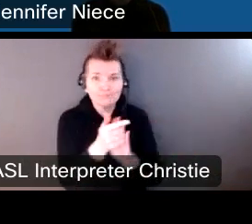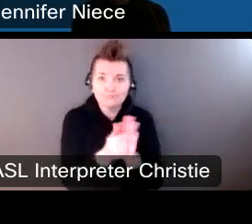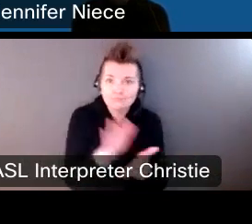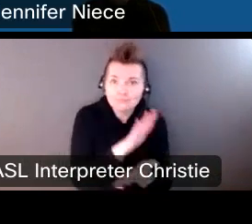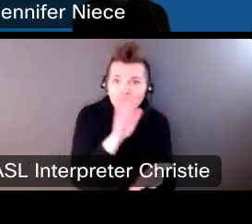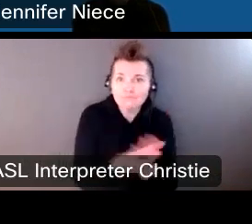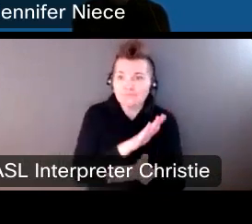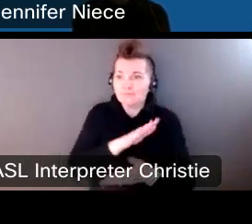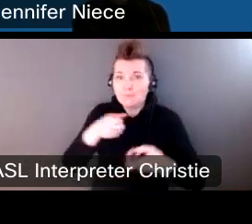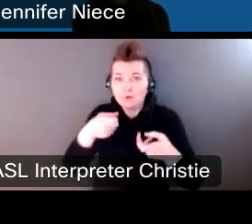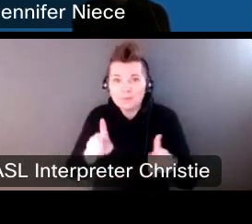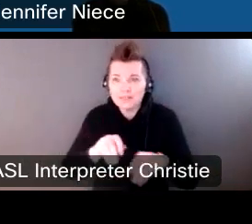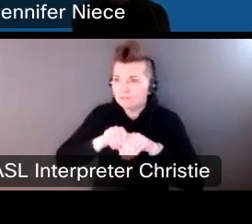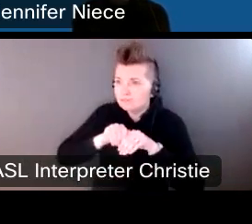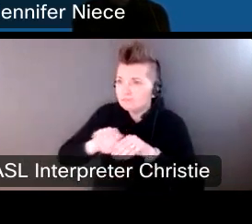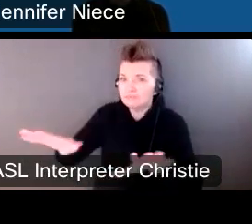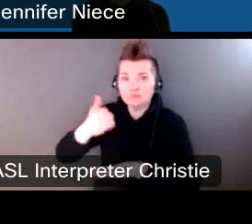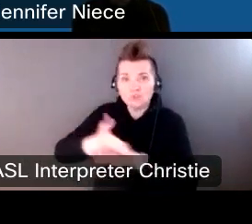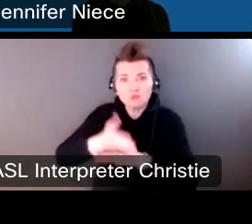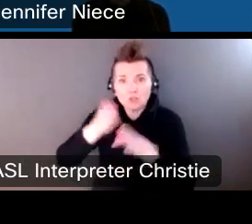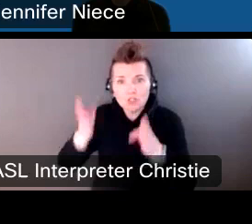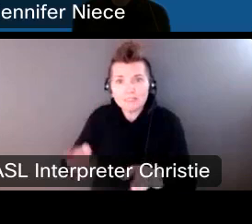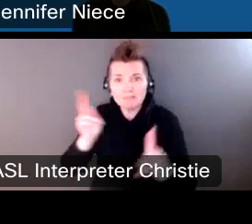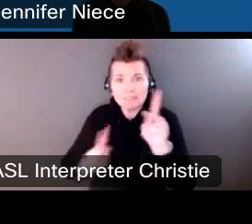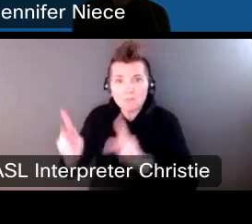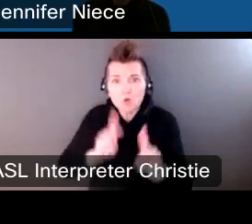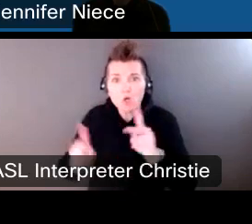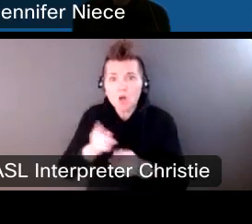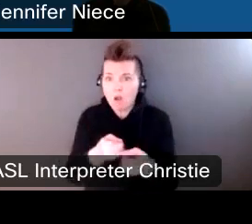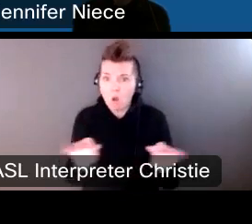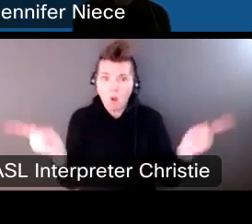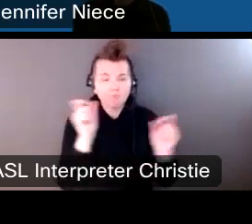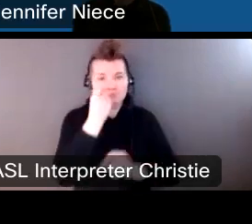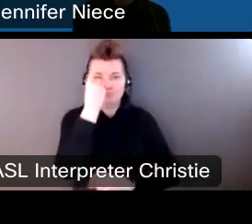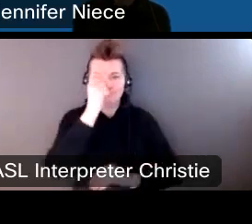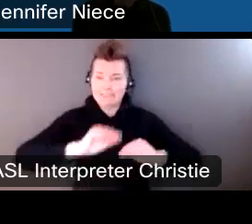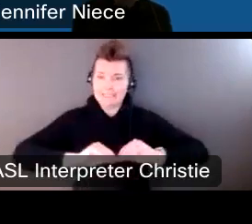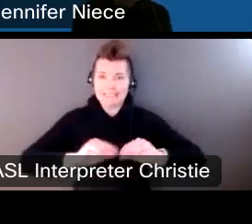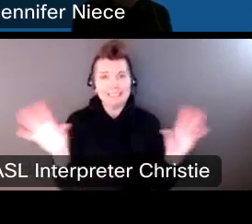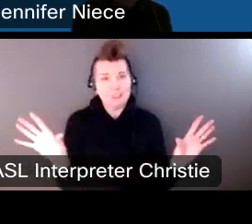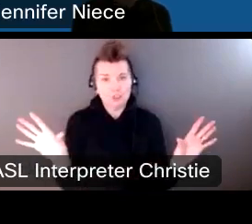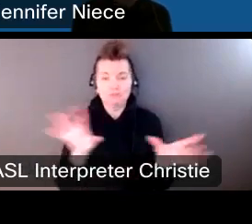have consistent expectations for accessibility in construction zones that are explained.